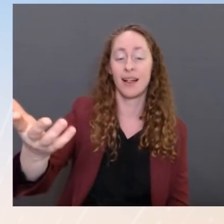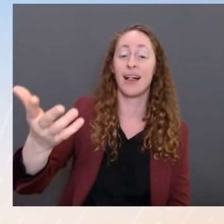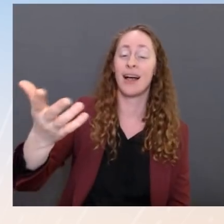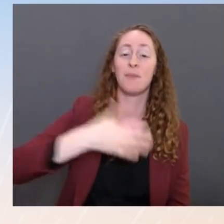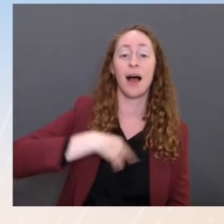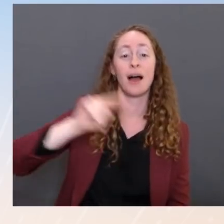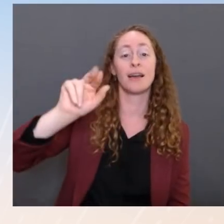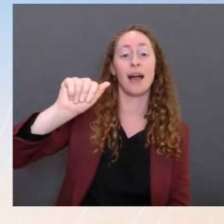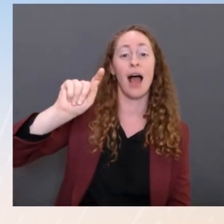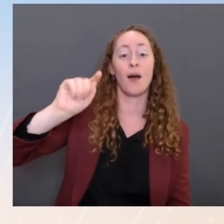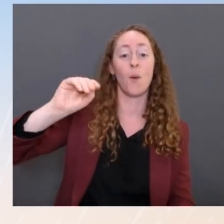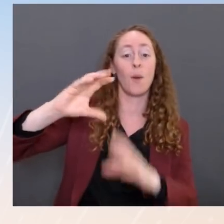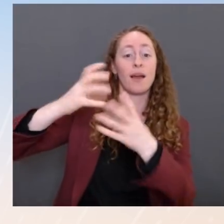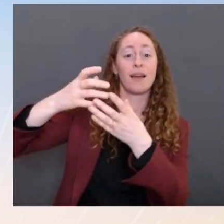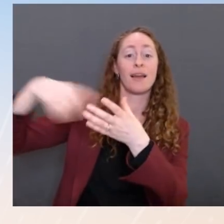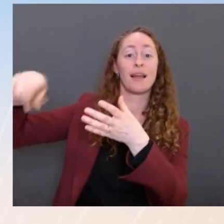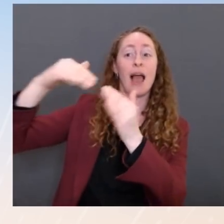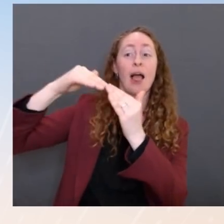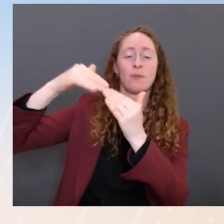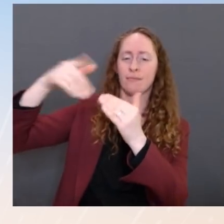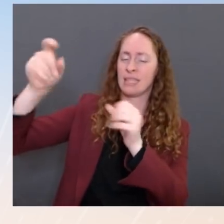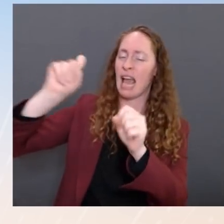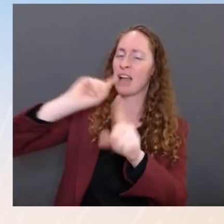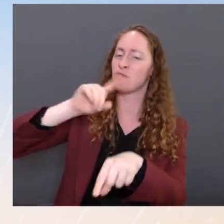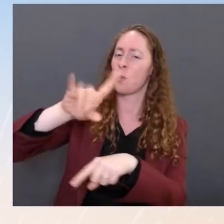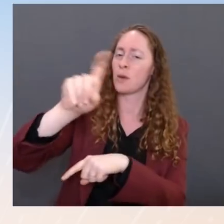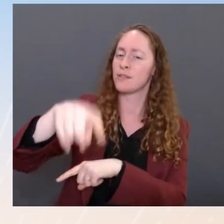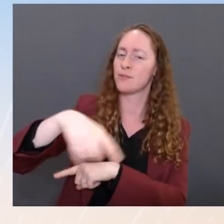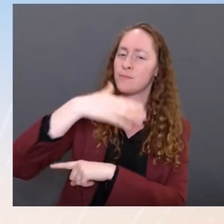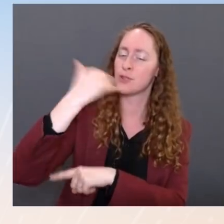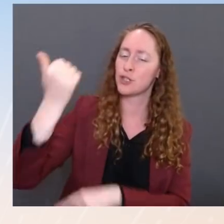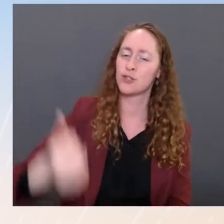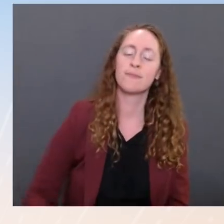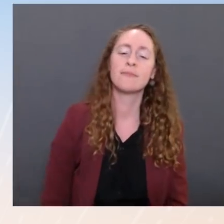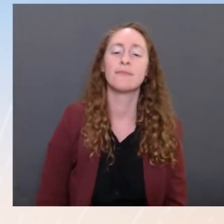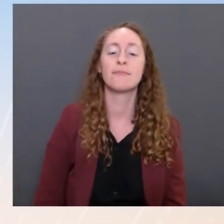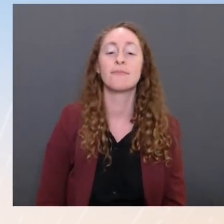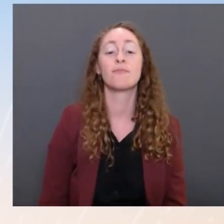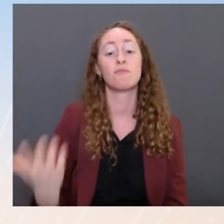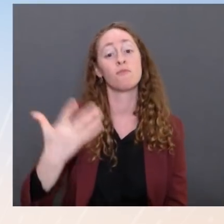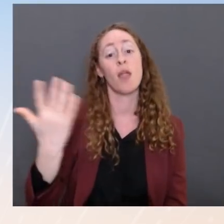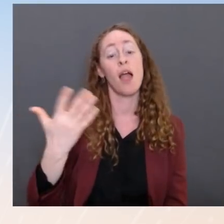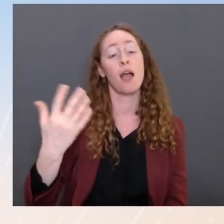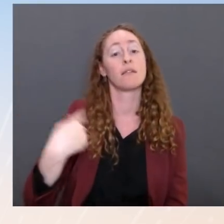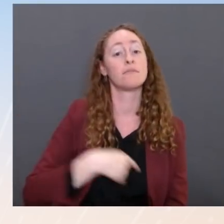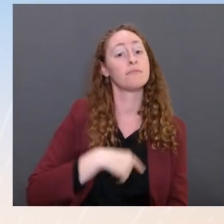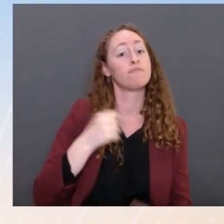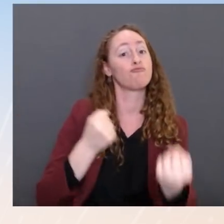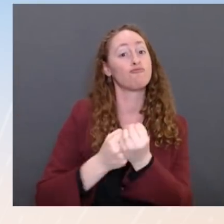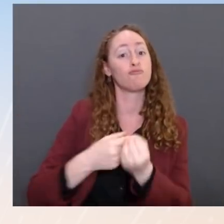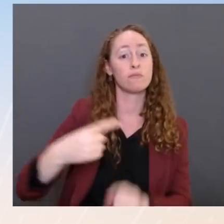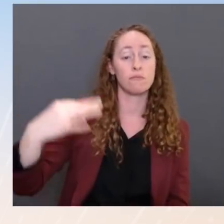is a NATO application by Finland or Sweden should they choose to apply. We know that they have been close